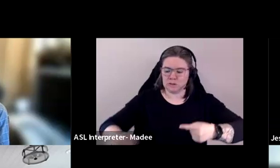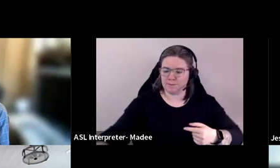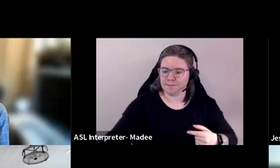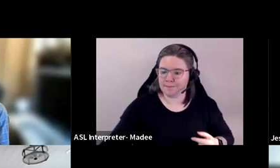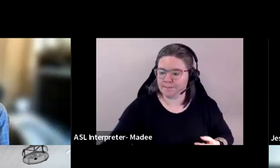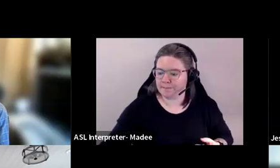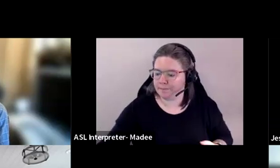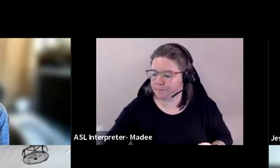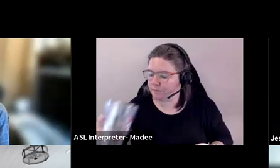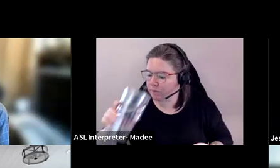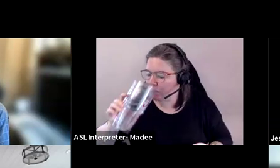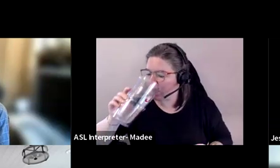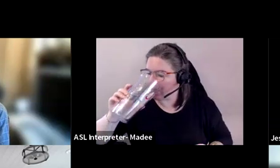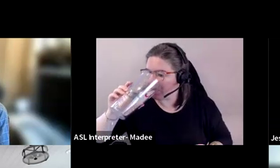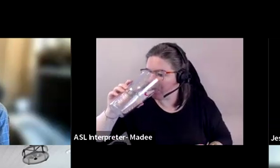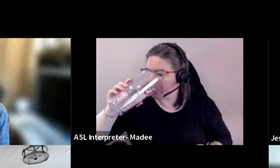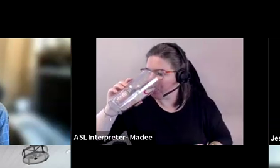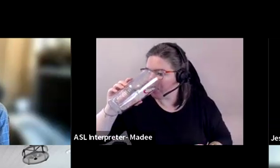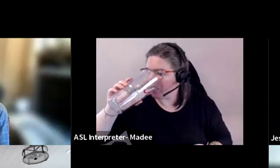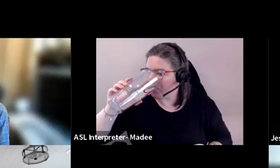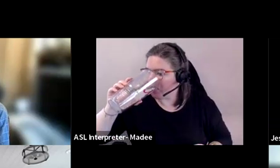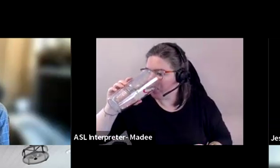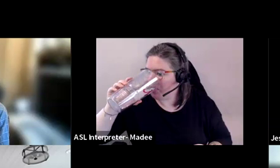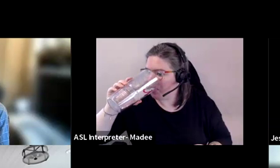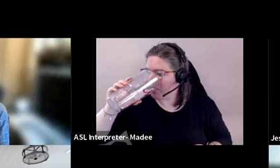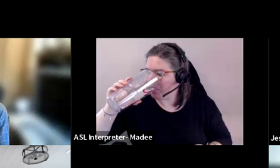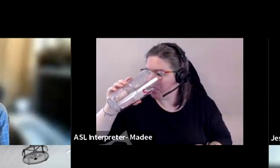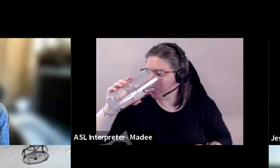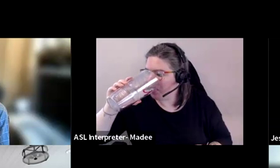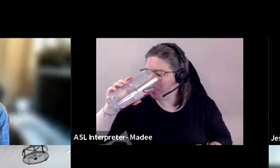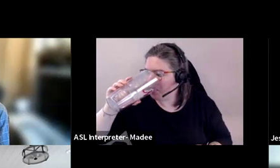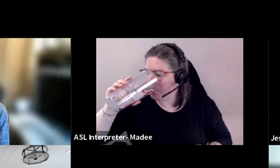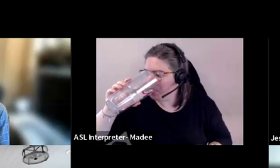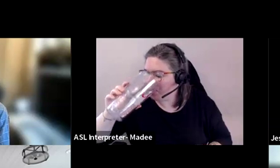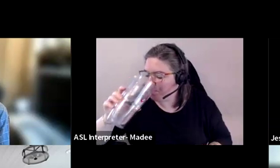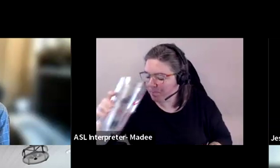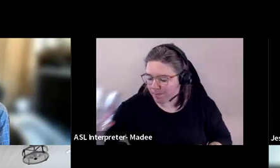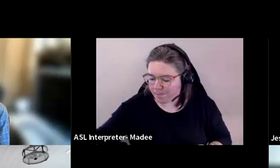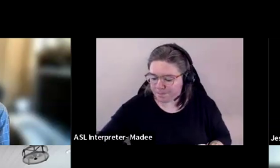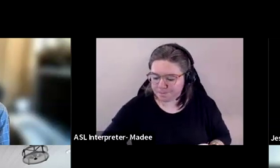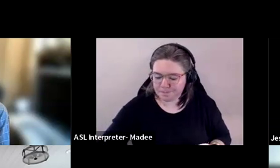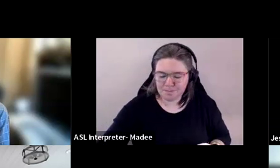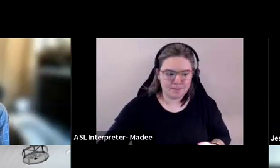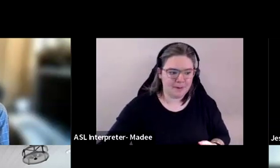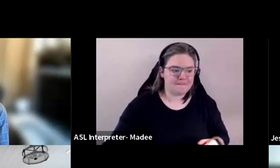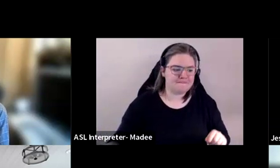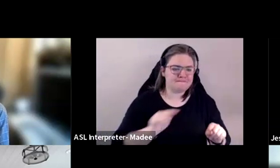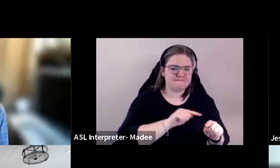I I think it's it's Georgia, and it may be a couple of other places, and in Atlanta for sure